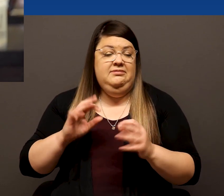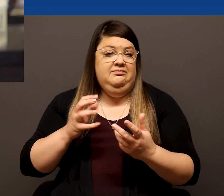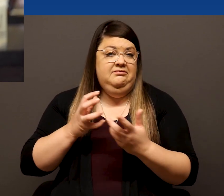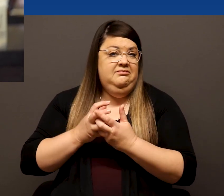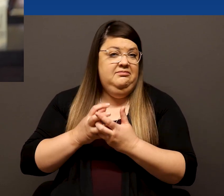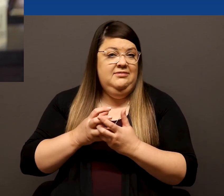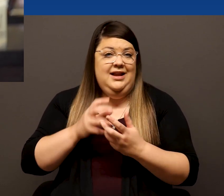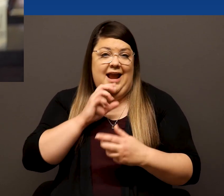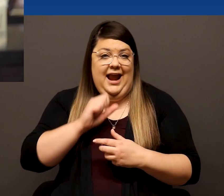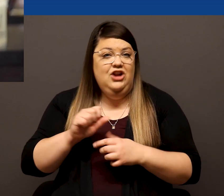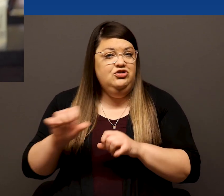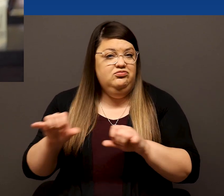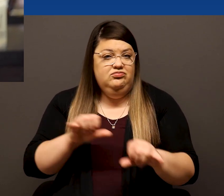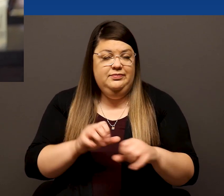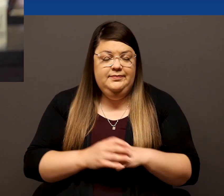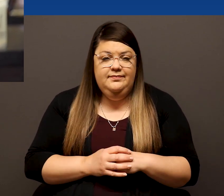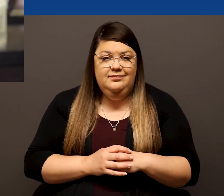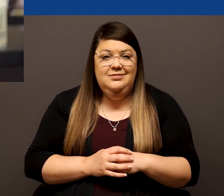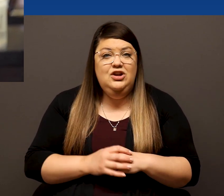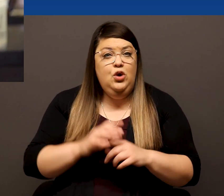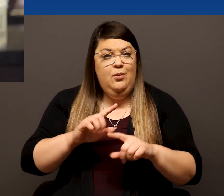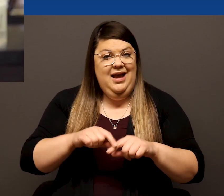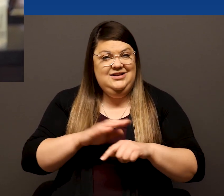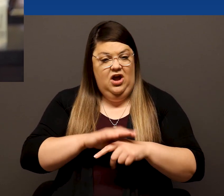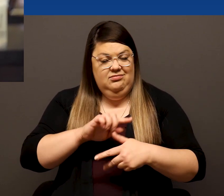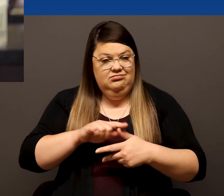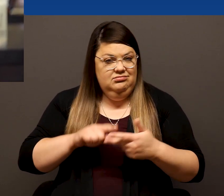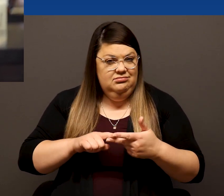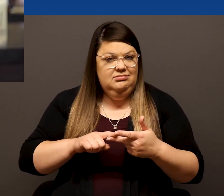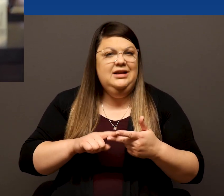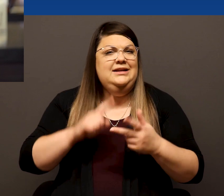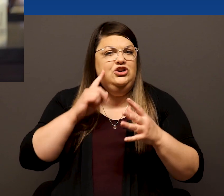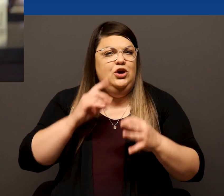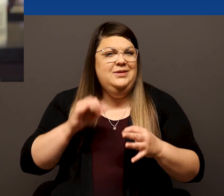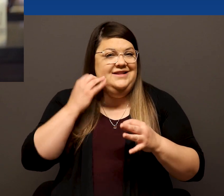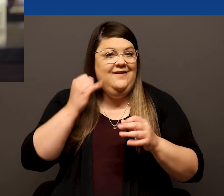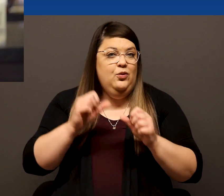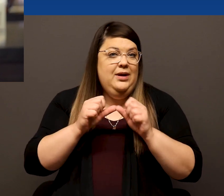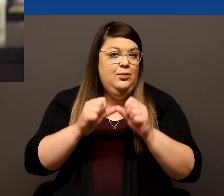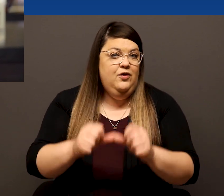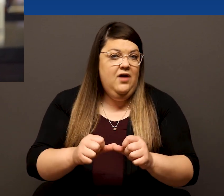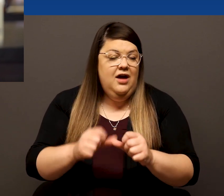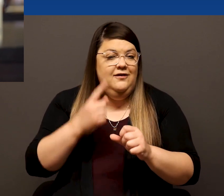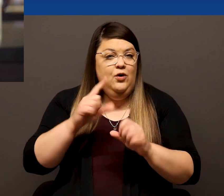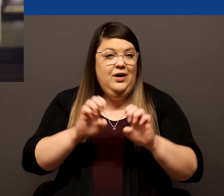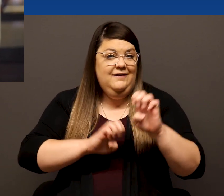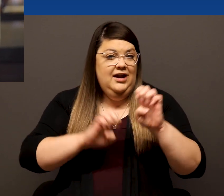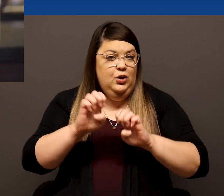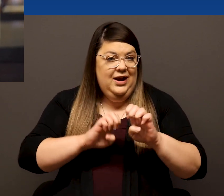Based on this, it just determines if we need to move further along in our process. So scheduling an evaluation would be the next step